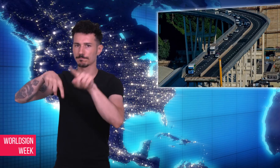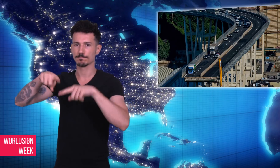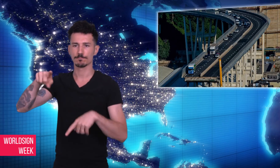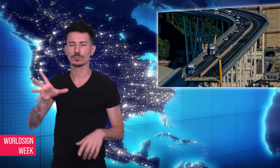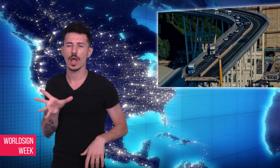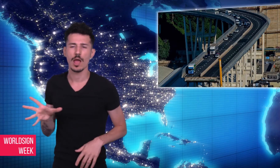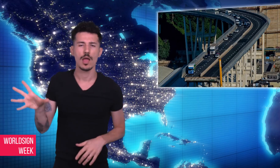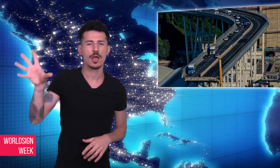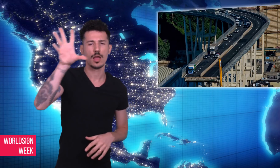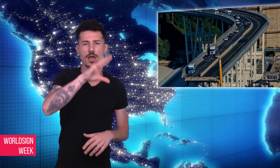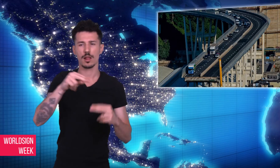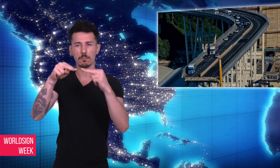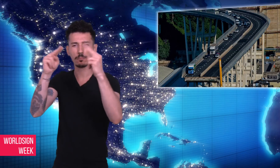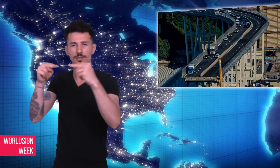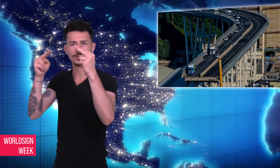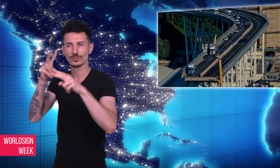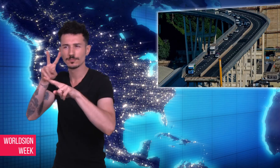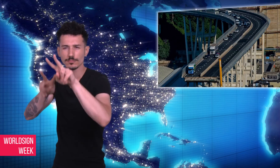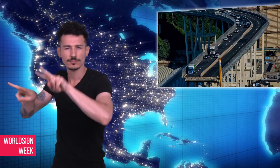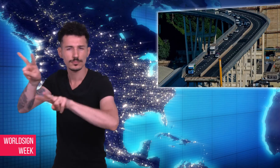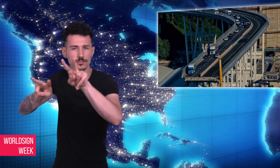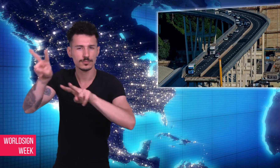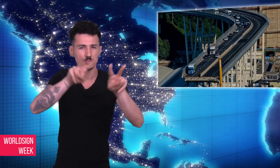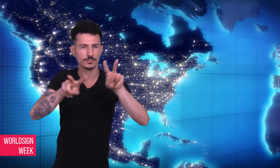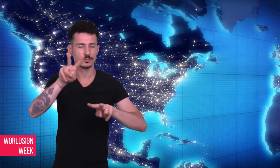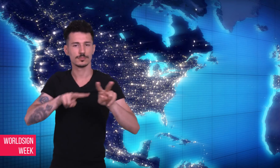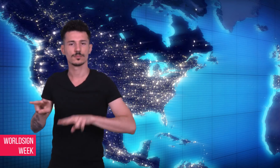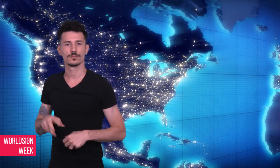of all bridges.